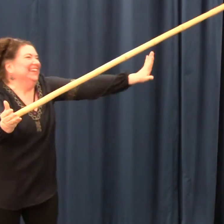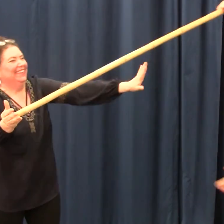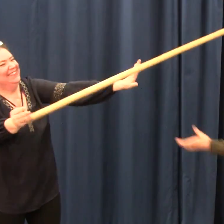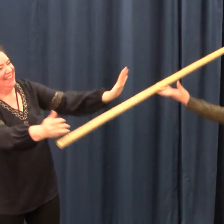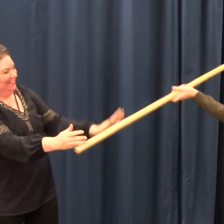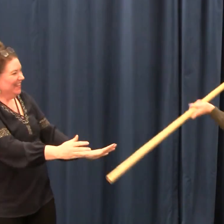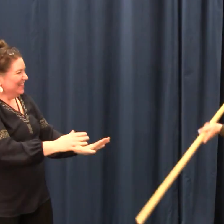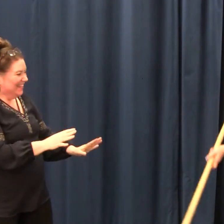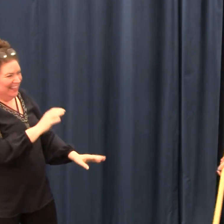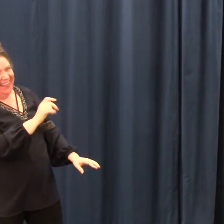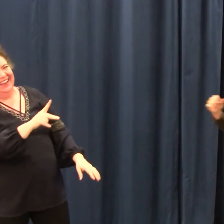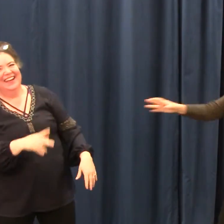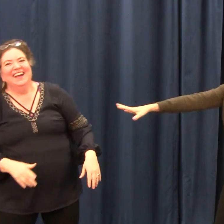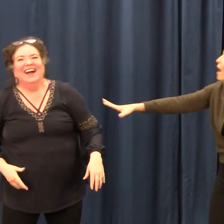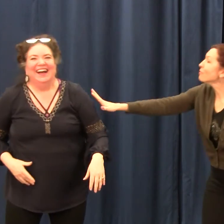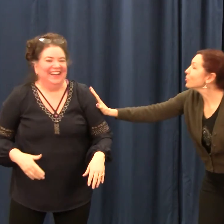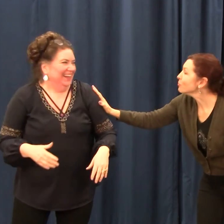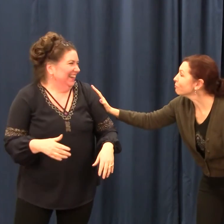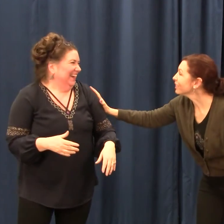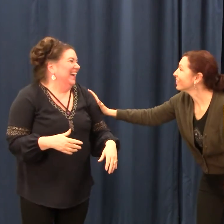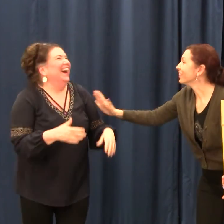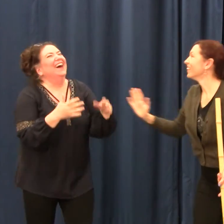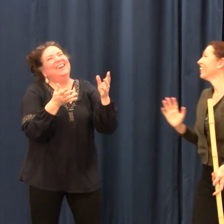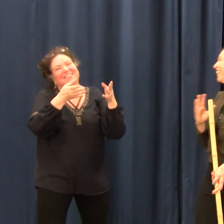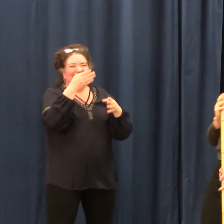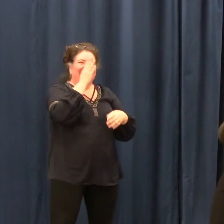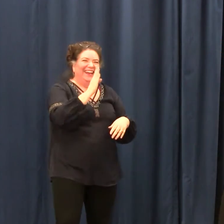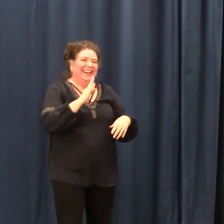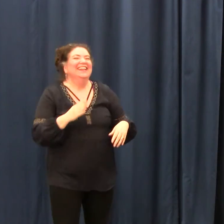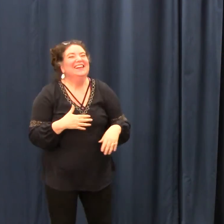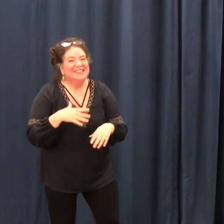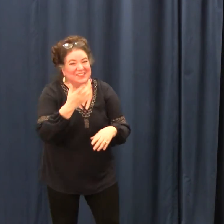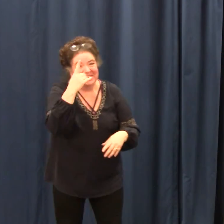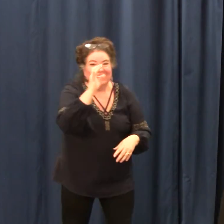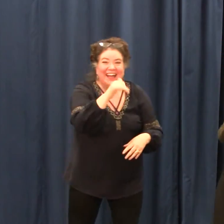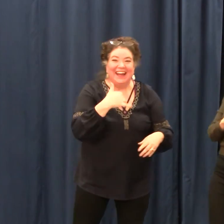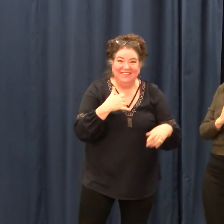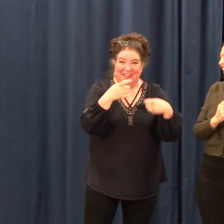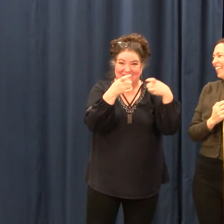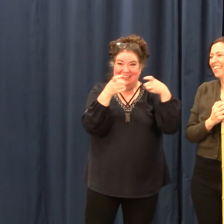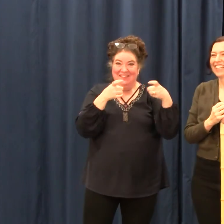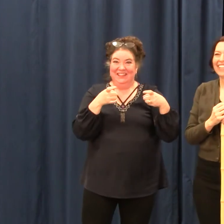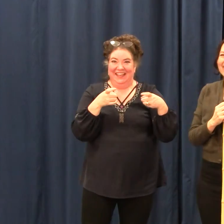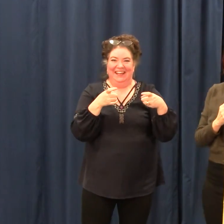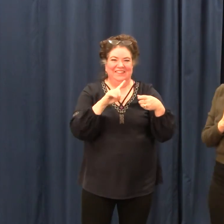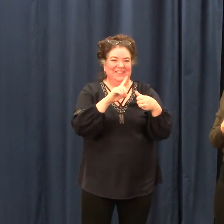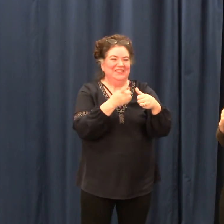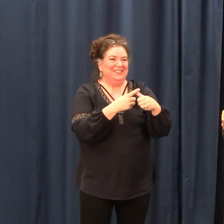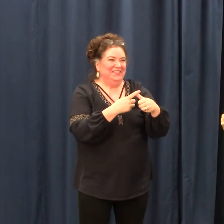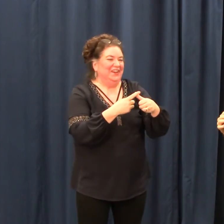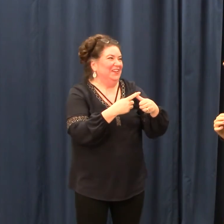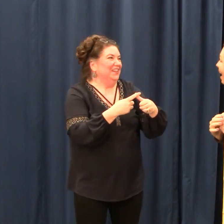(Heather) How do you feel? (Luane) So for that exersise, I felt manipulated first of